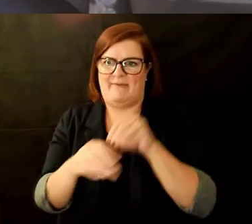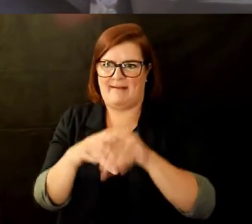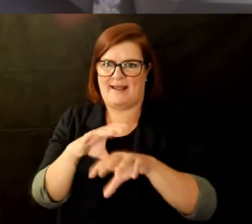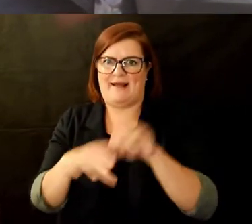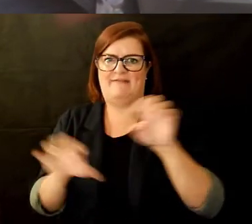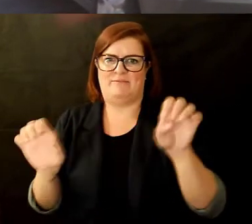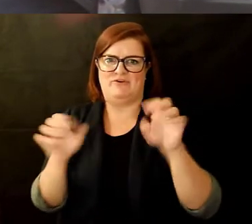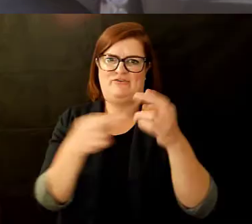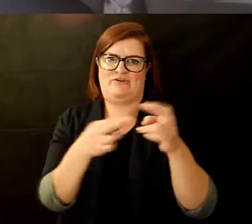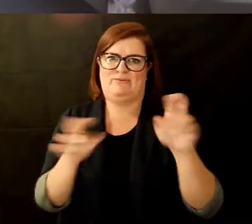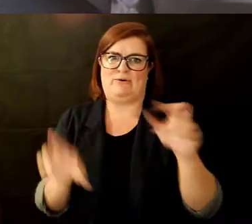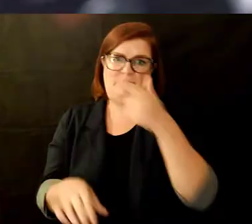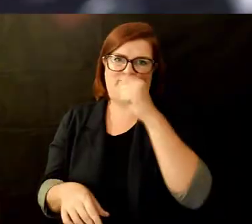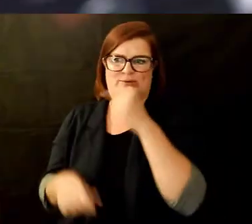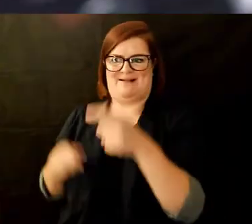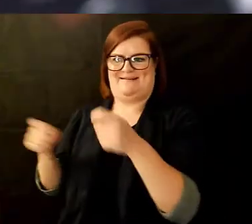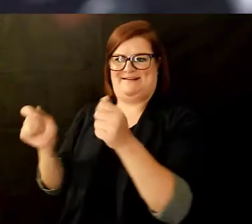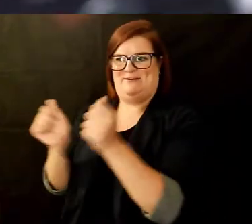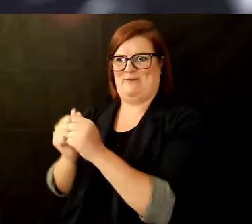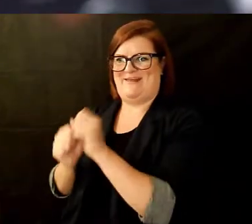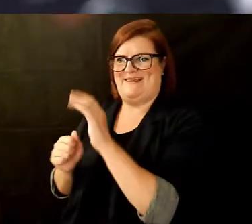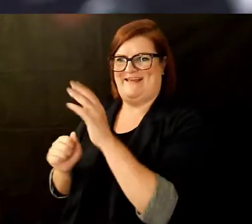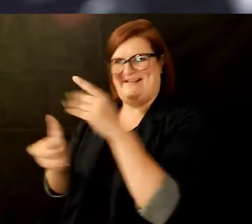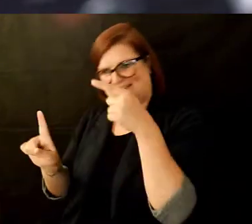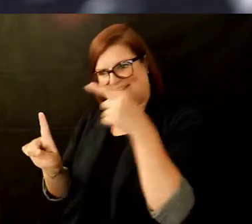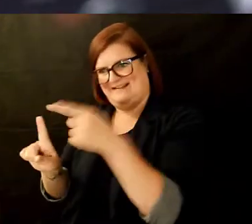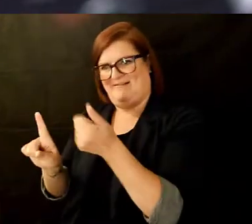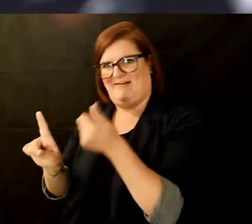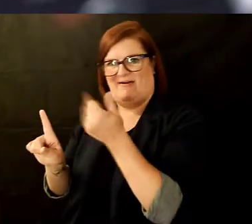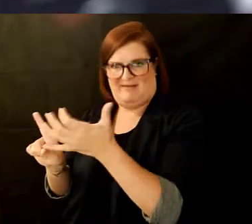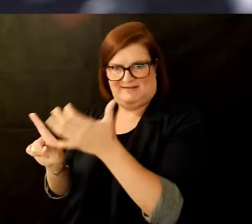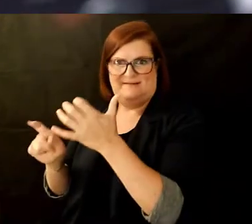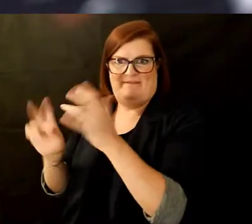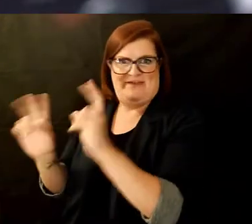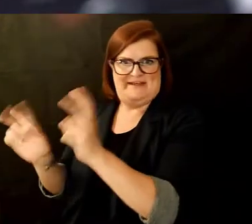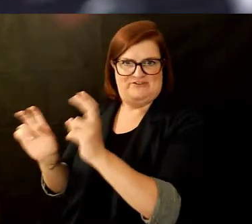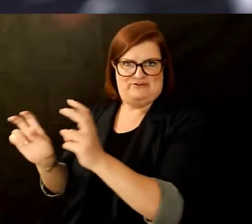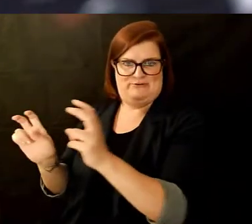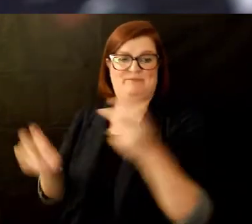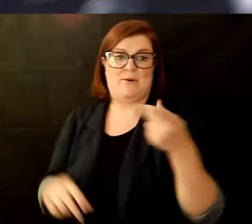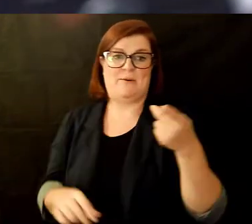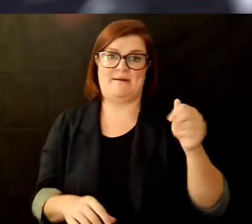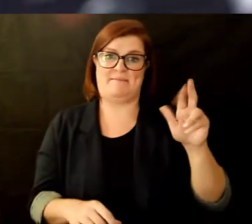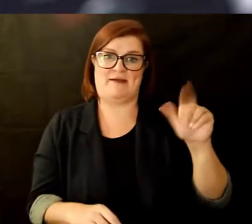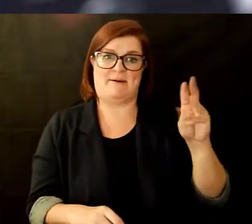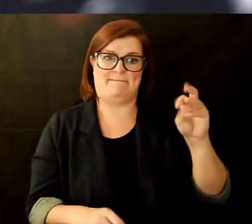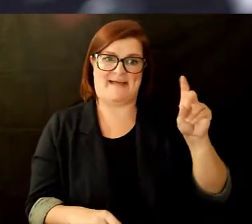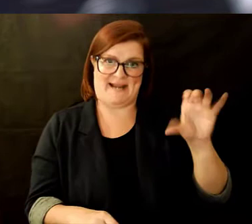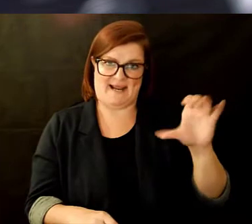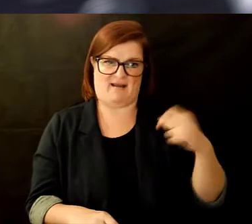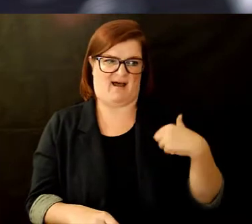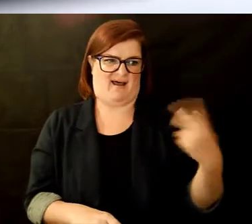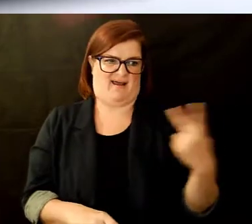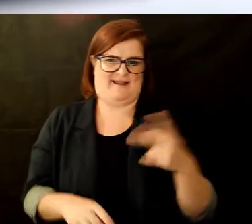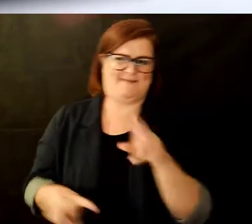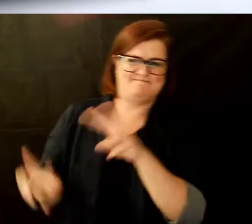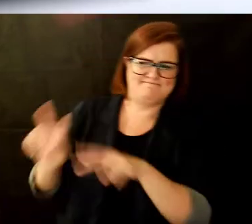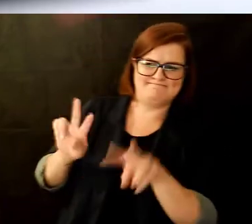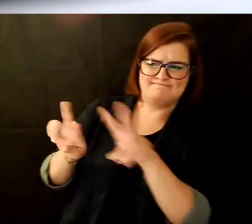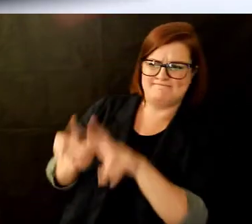not dealing with the root cause of the issue. So the paramedic and I can triage and assess and really make sure that they're